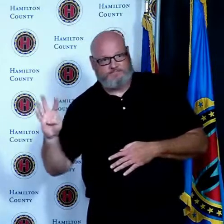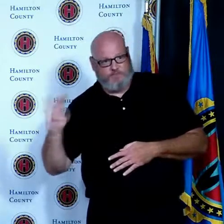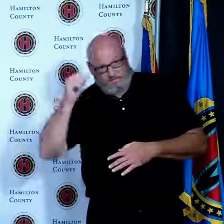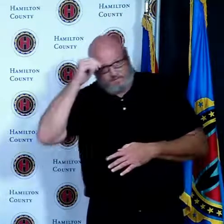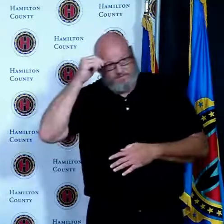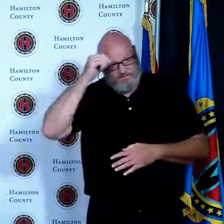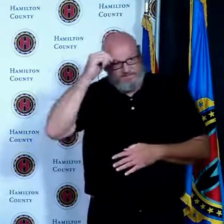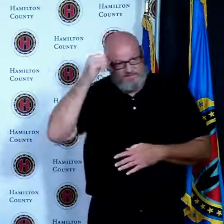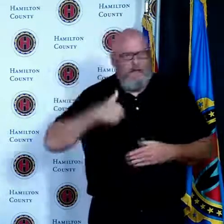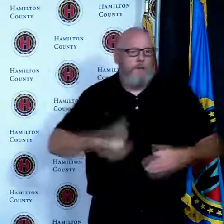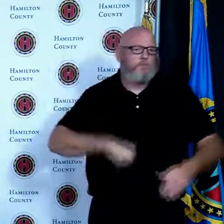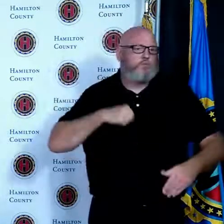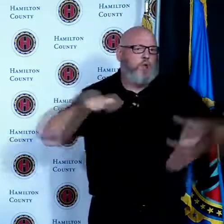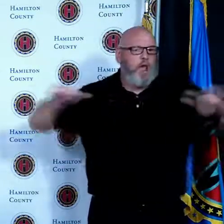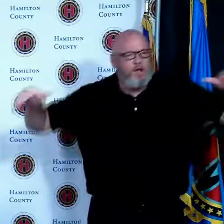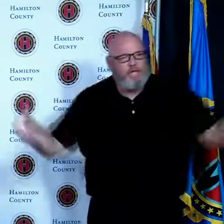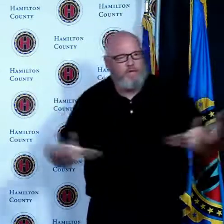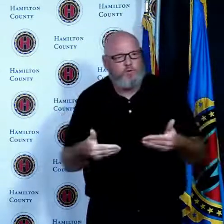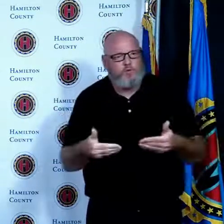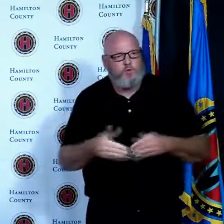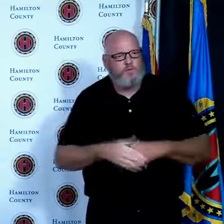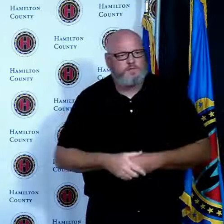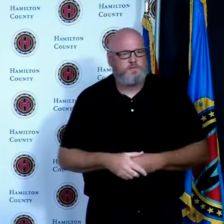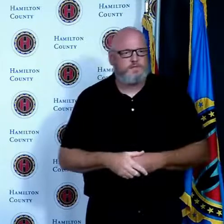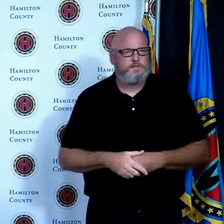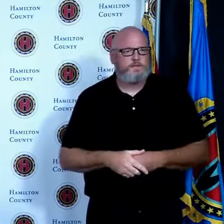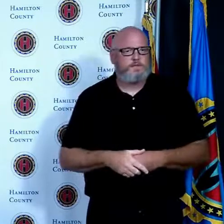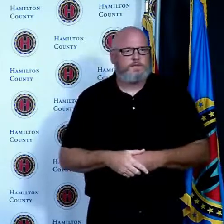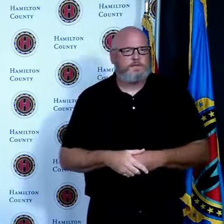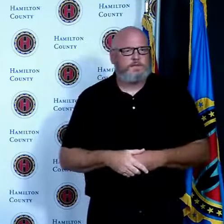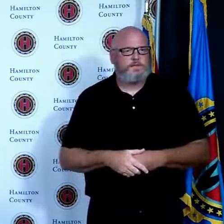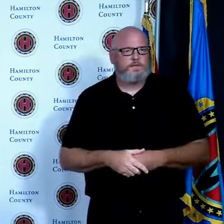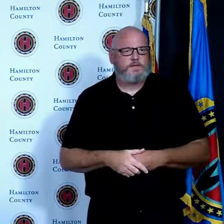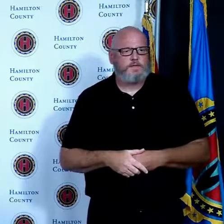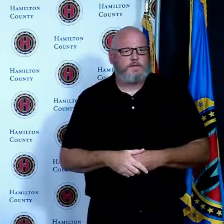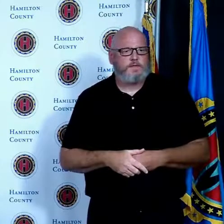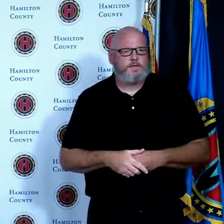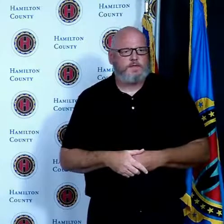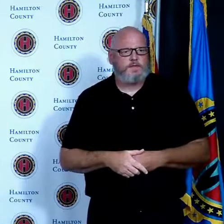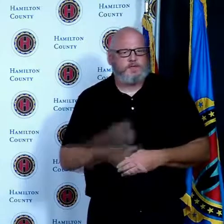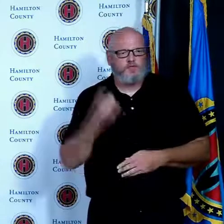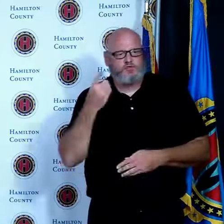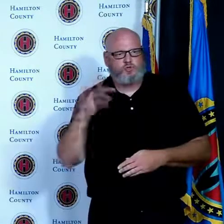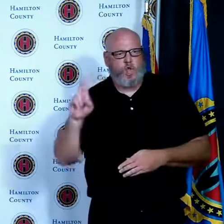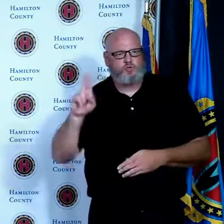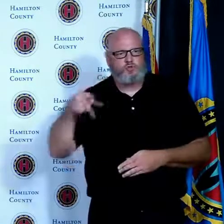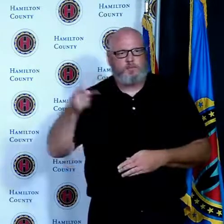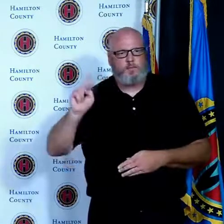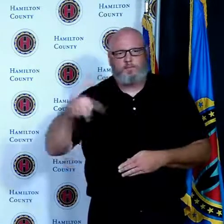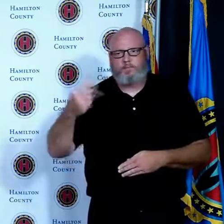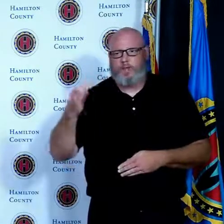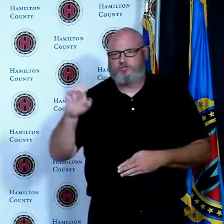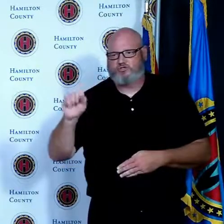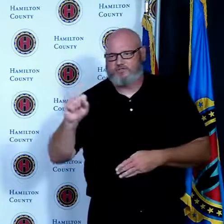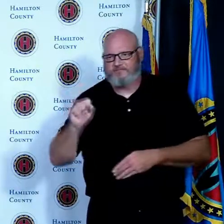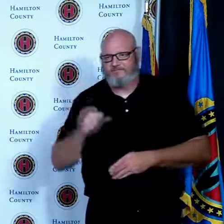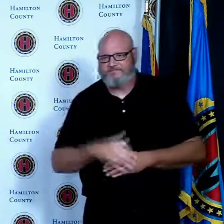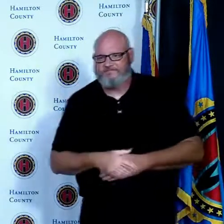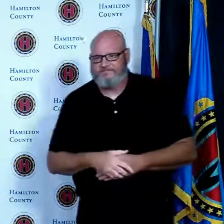good morning morning and thank you Commissioner we are launching the Test and Protect project that is really designed